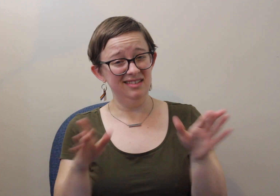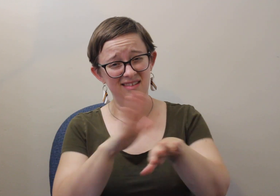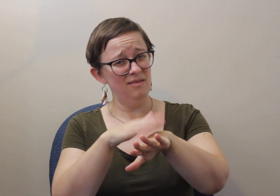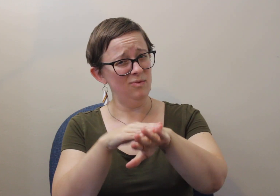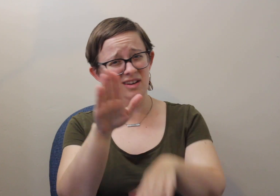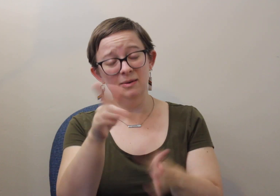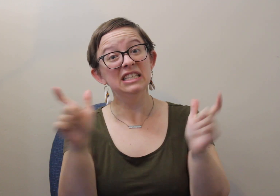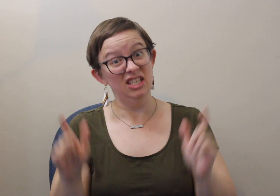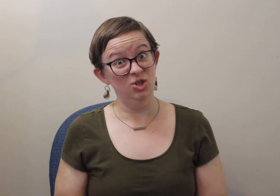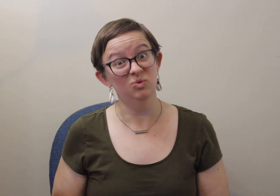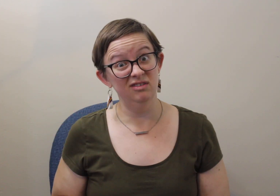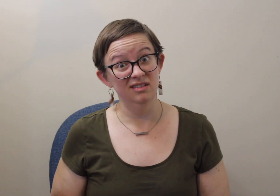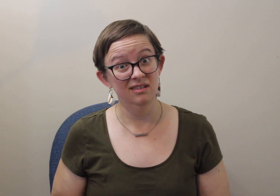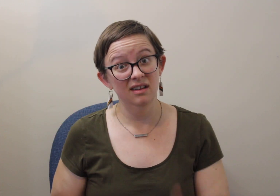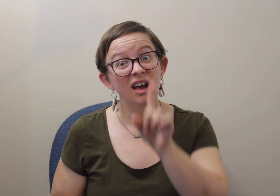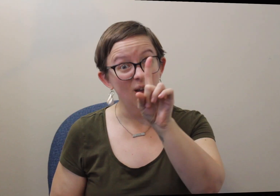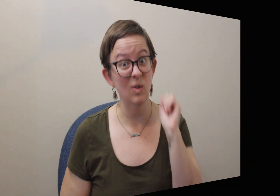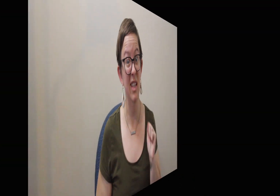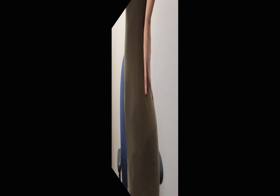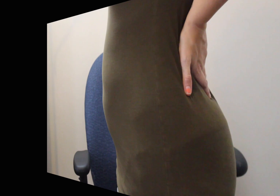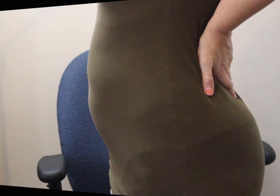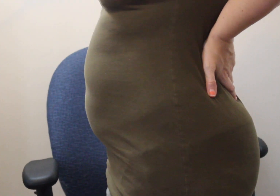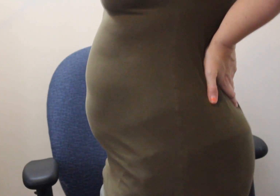I'm just warning you... it's big. Hold on.